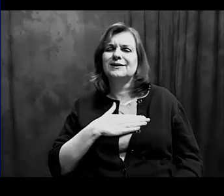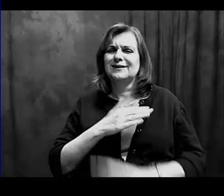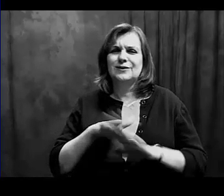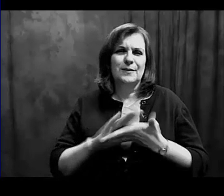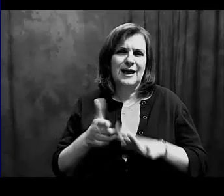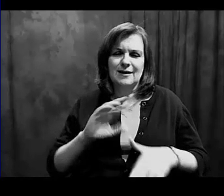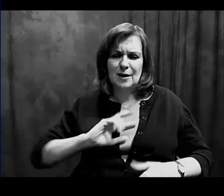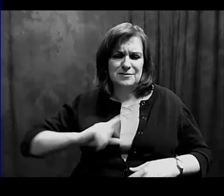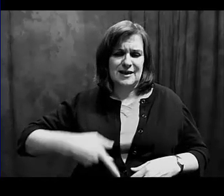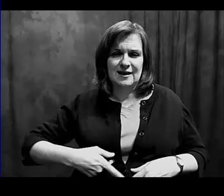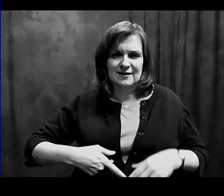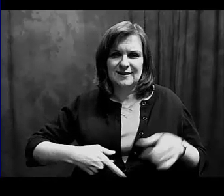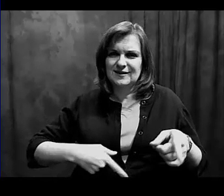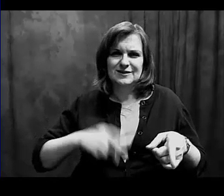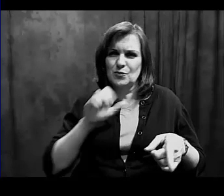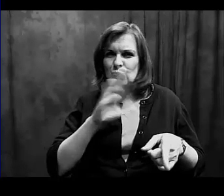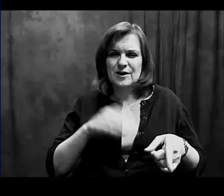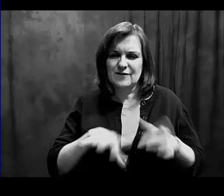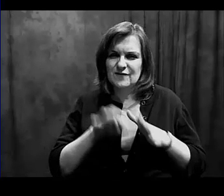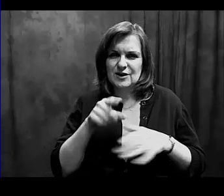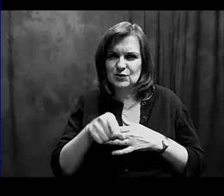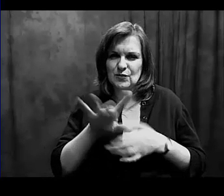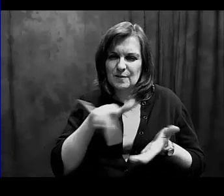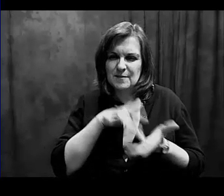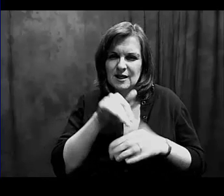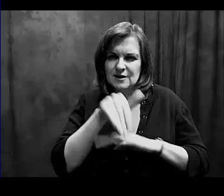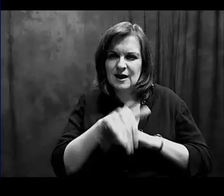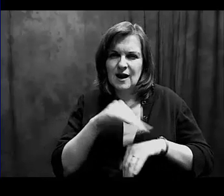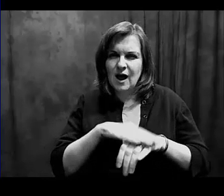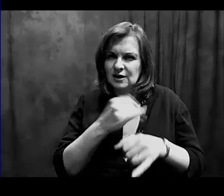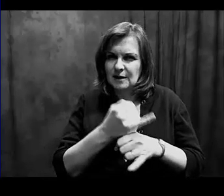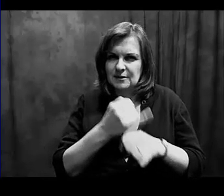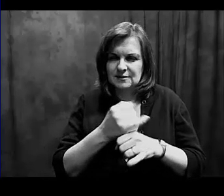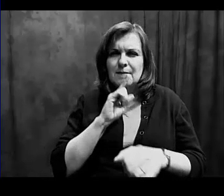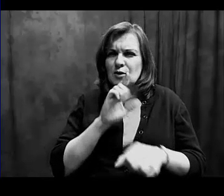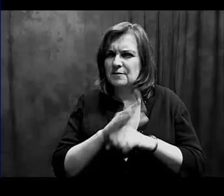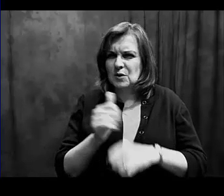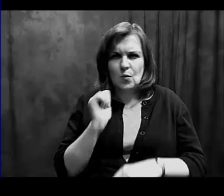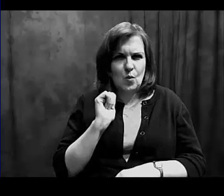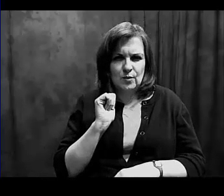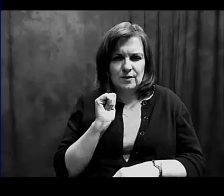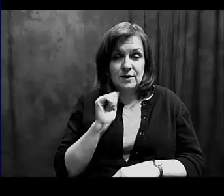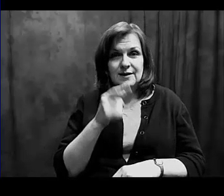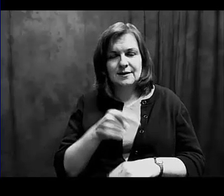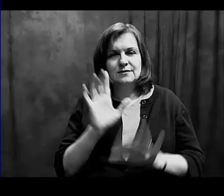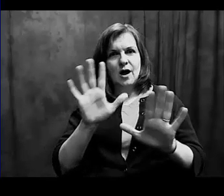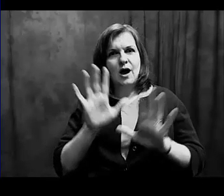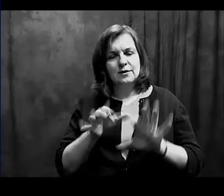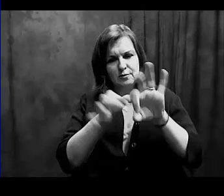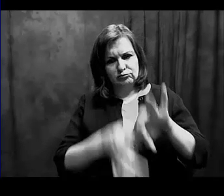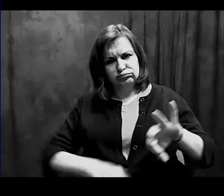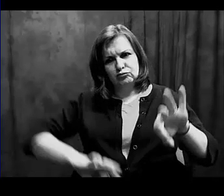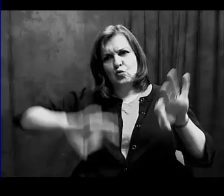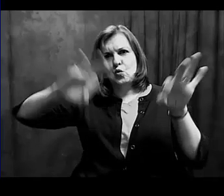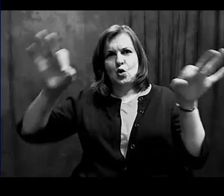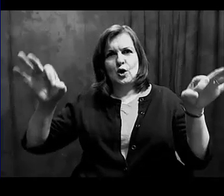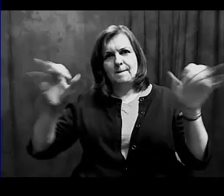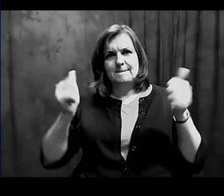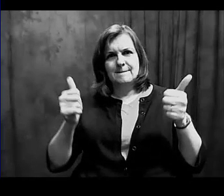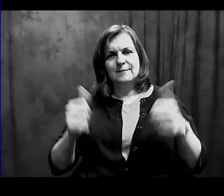please don't get too upset that this thing's gonna find in the middle of the night on campus! Ok? I promise!